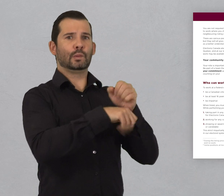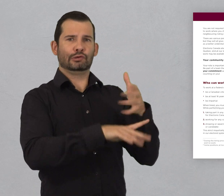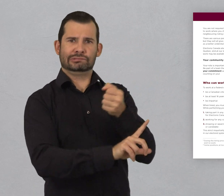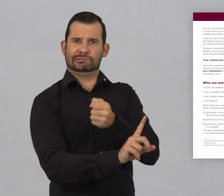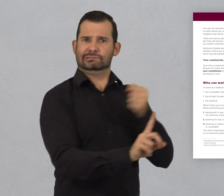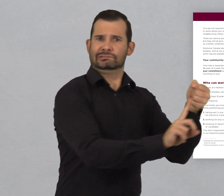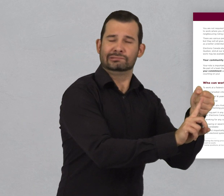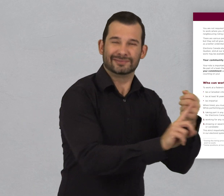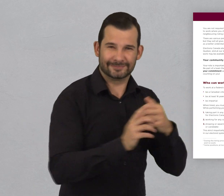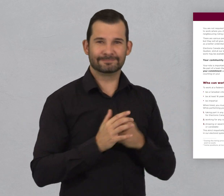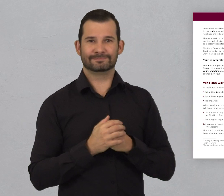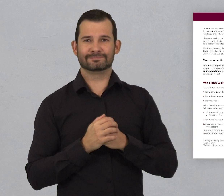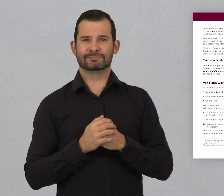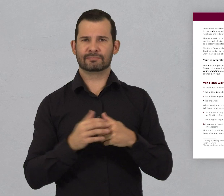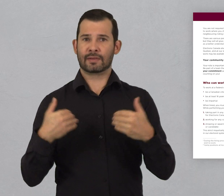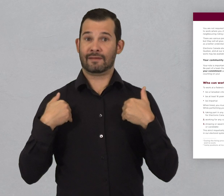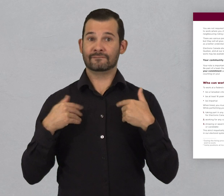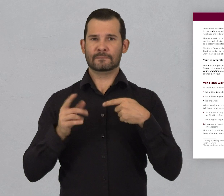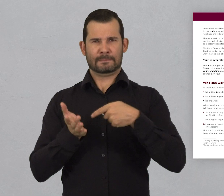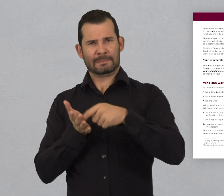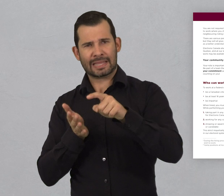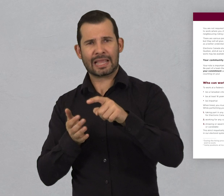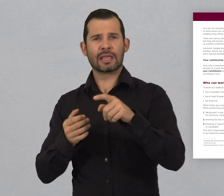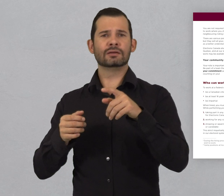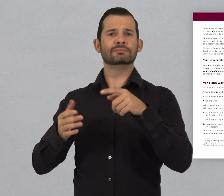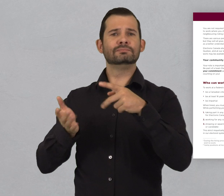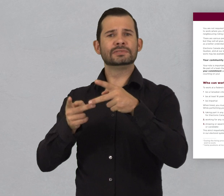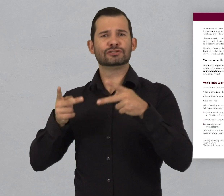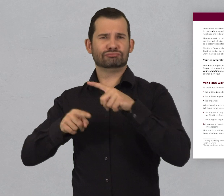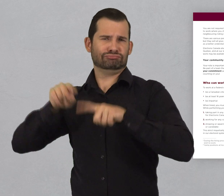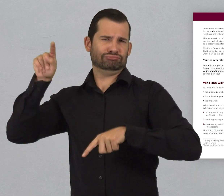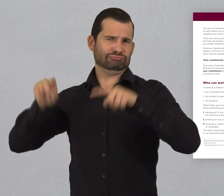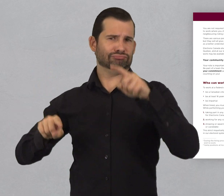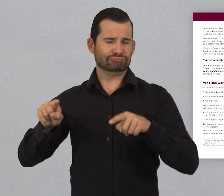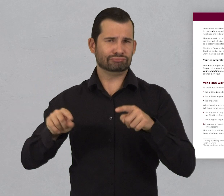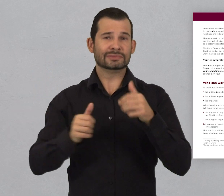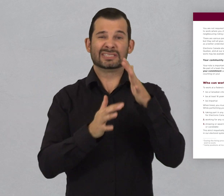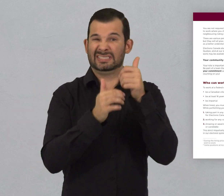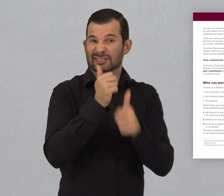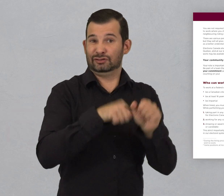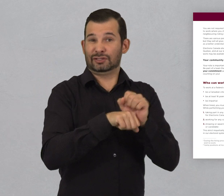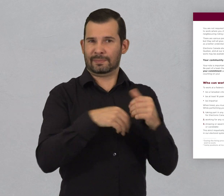There are various paid positions available. Each job has its own roles and requirements,